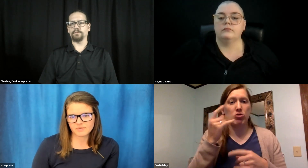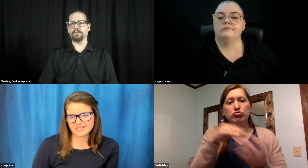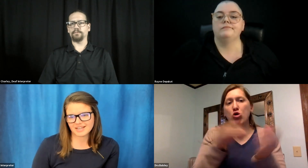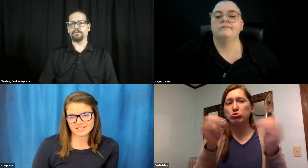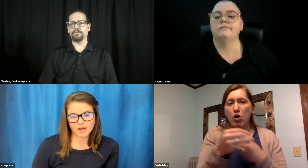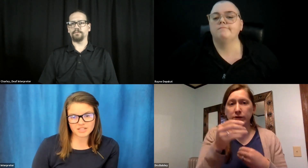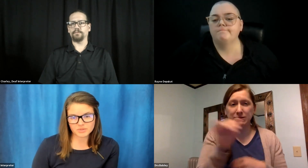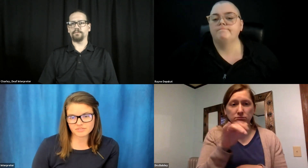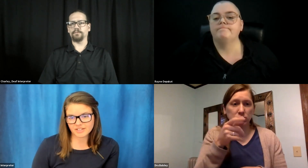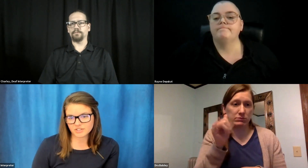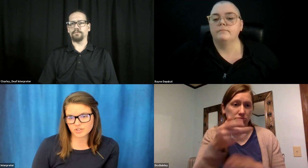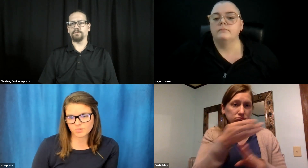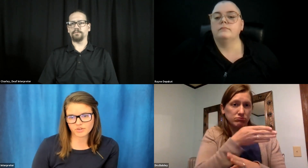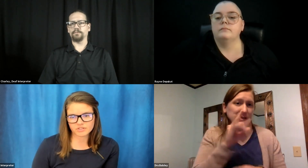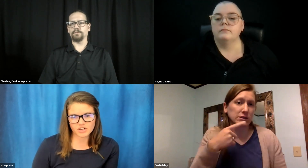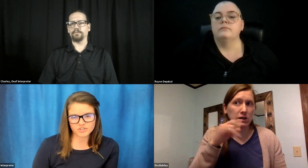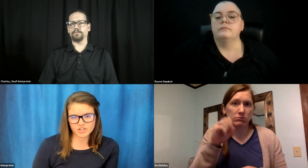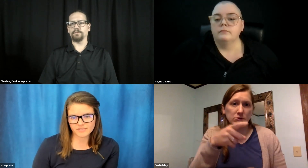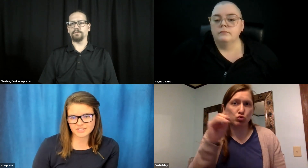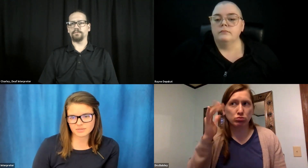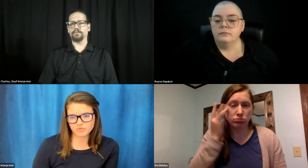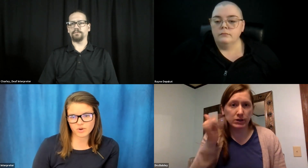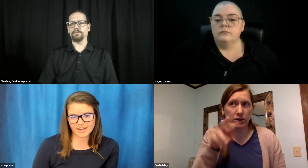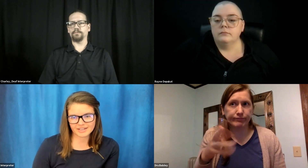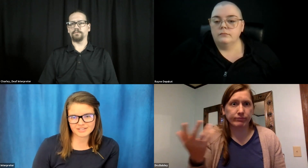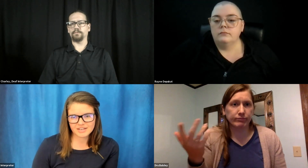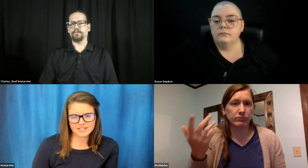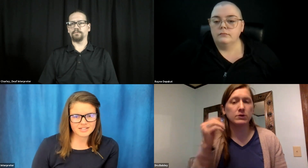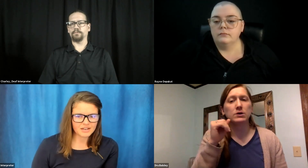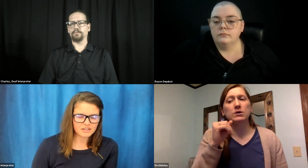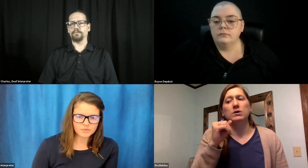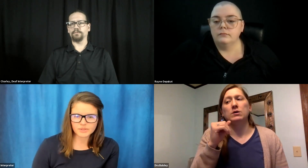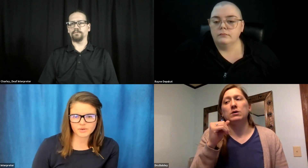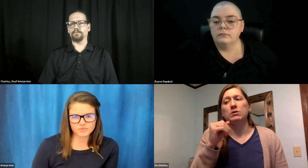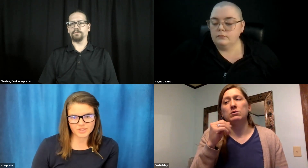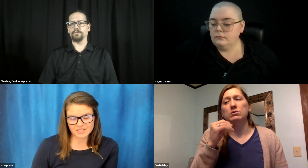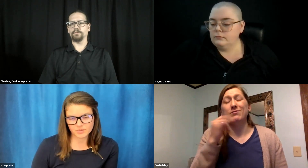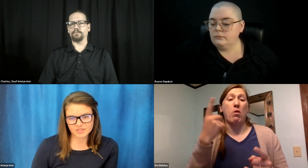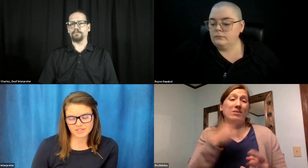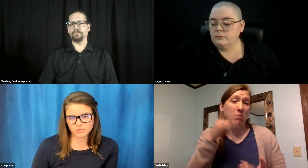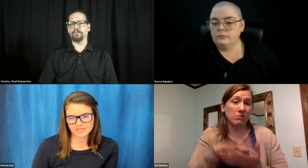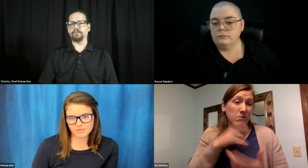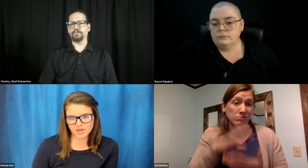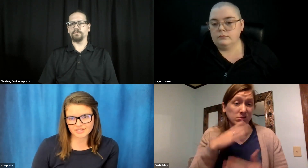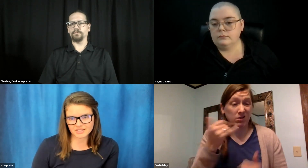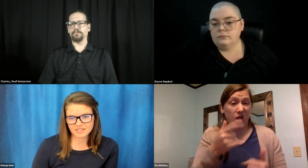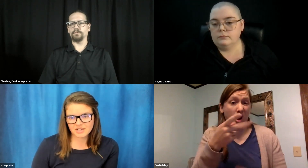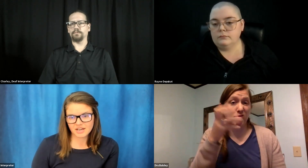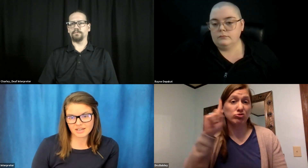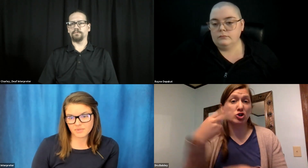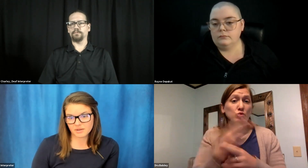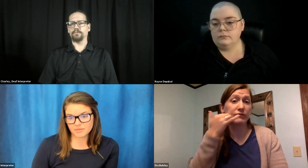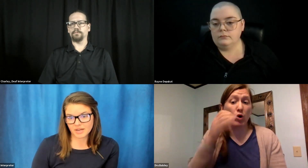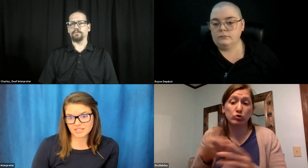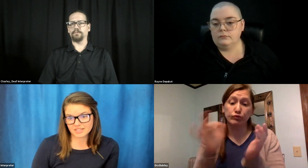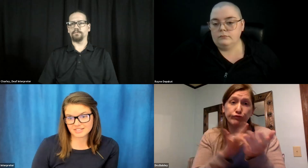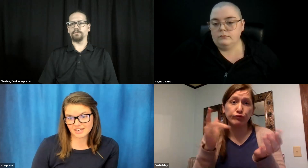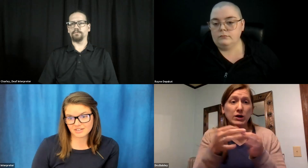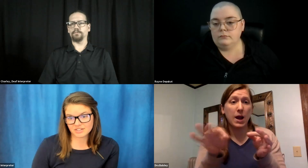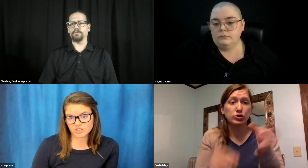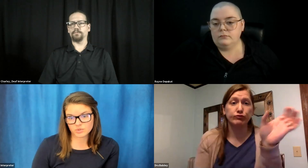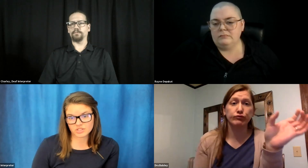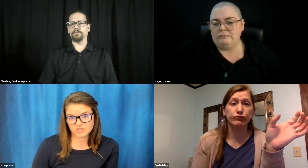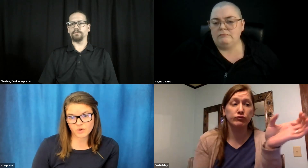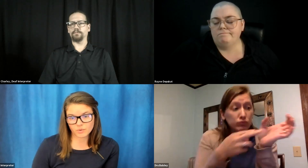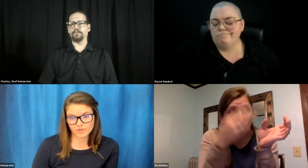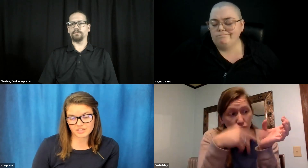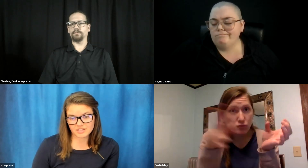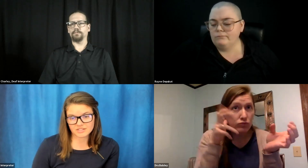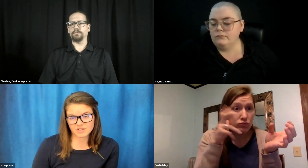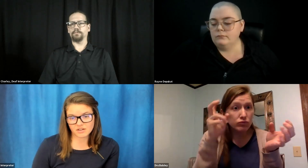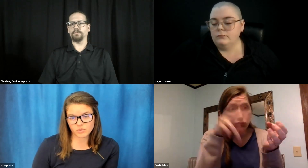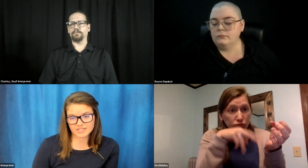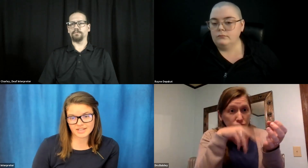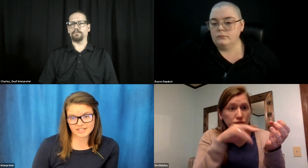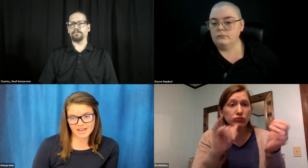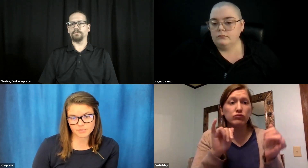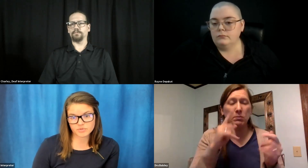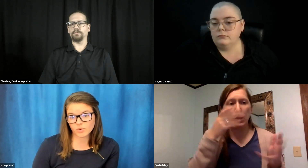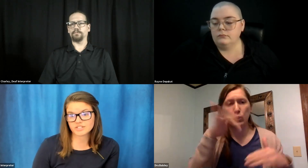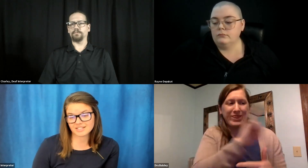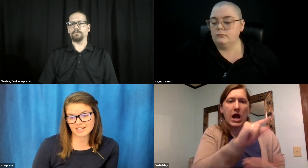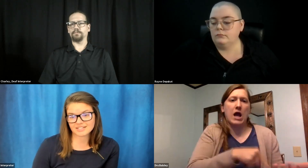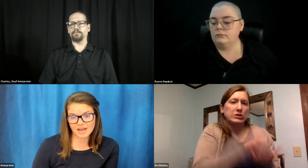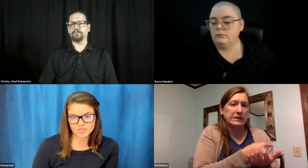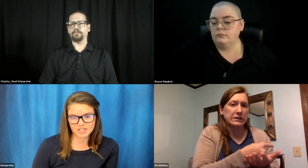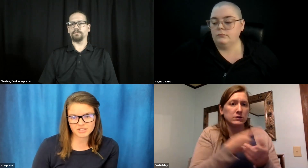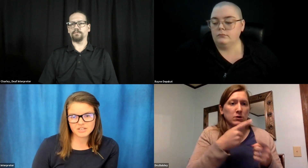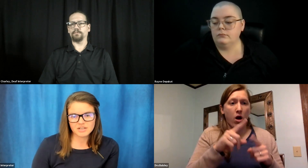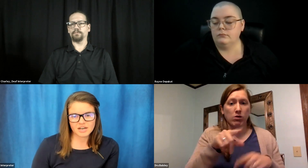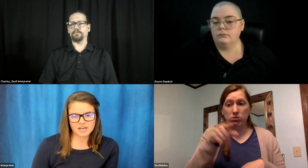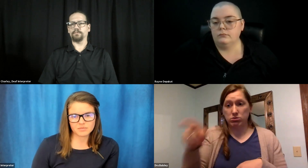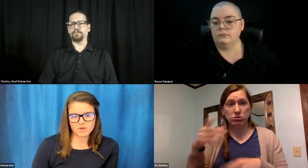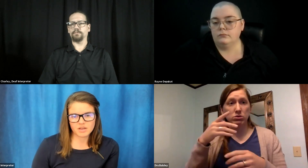They say it's impossible to find an interpreter doctors offices beforehand, say, we don't even want to deal with, with that process. And, I mean, my husband has said he just uses his phone and does voice to text caps voice to text captioning.